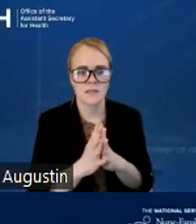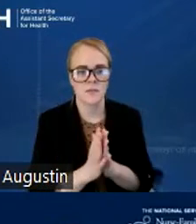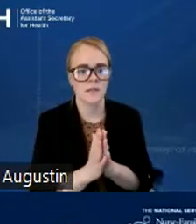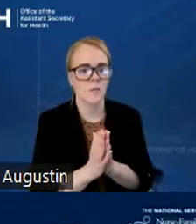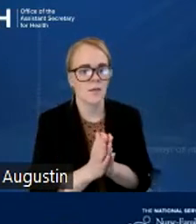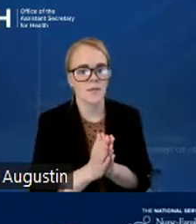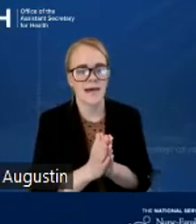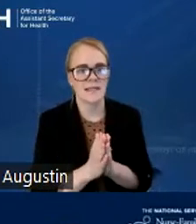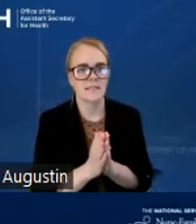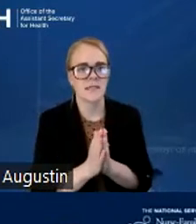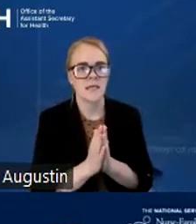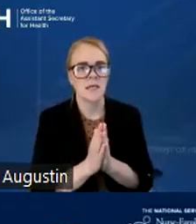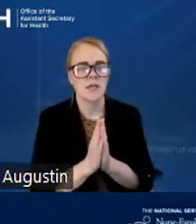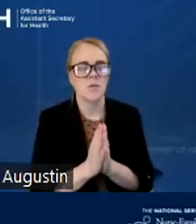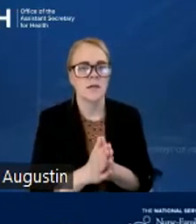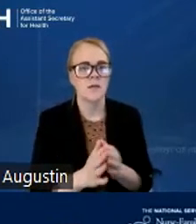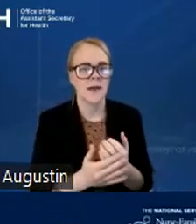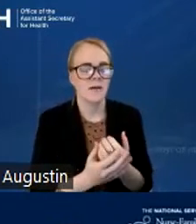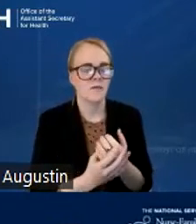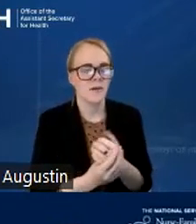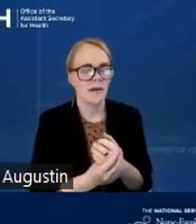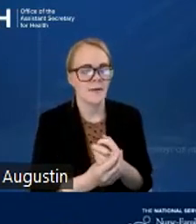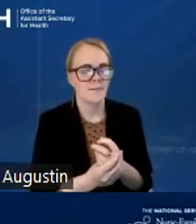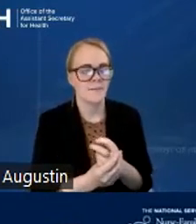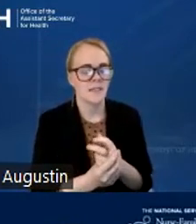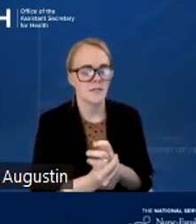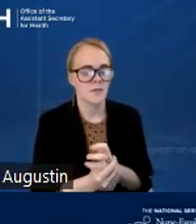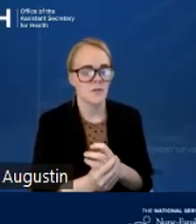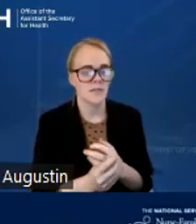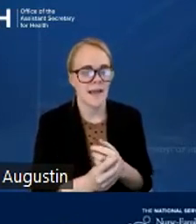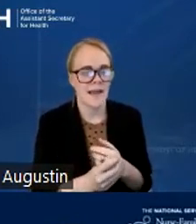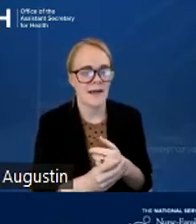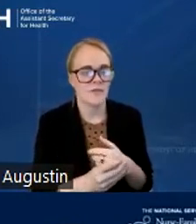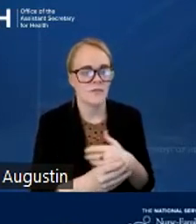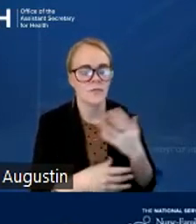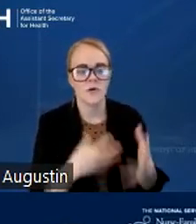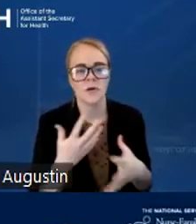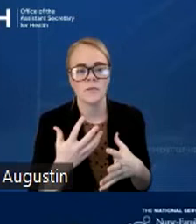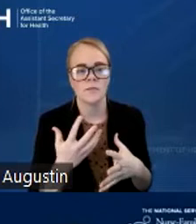dovetails really well with that is, when you have individuals that have more